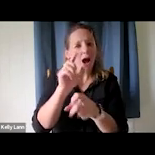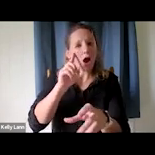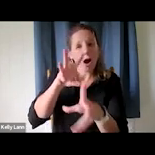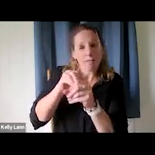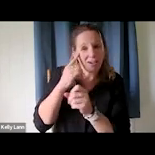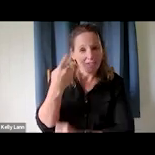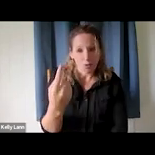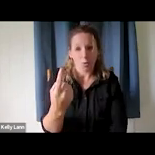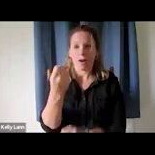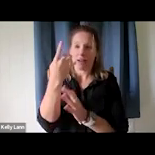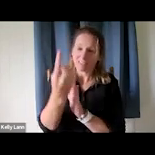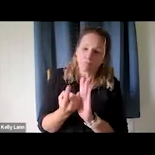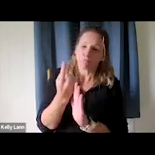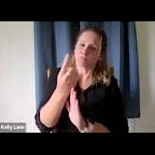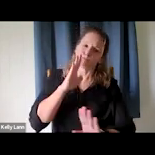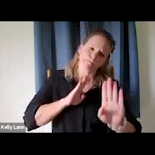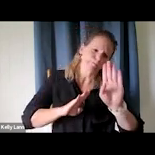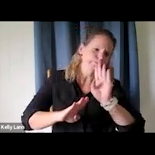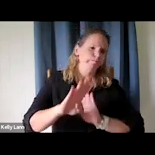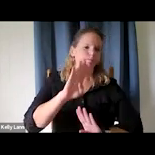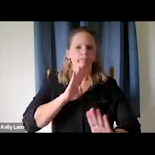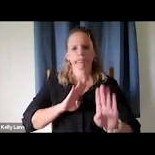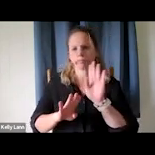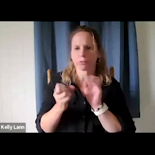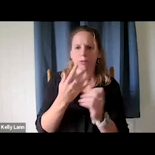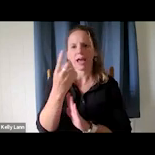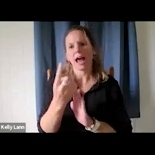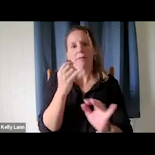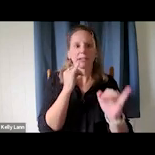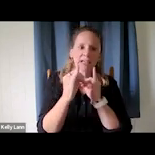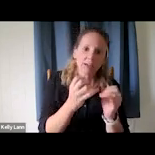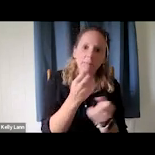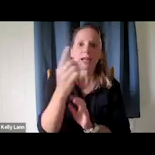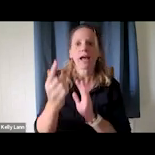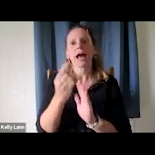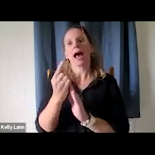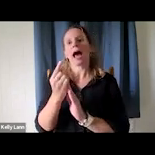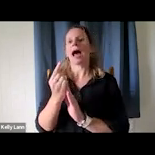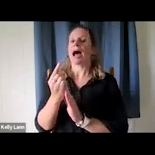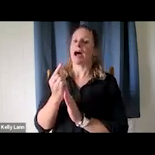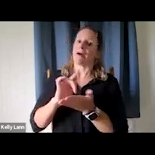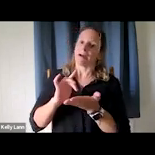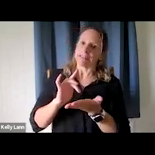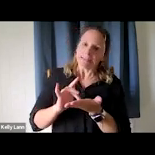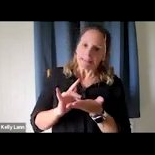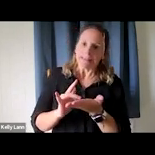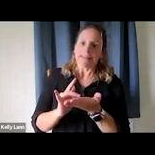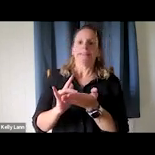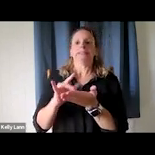many hours, many frustrations, many hours of interviewing, many hours of going through medical records, many hours of writing.